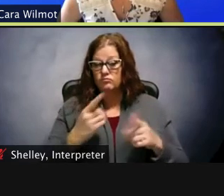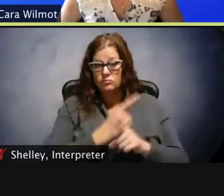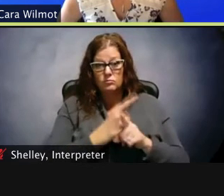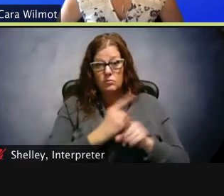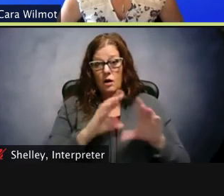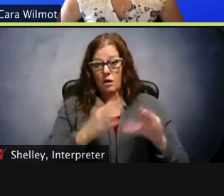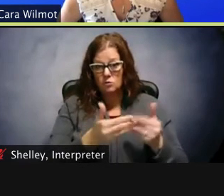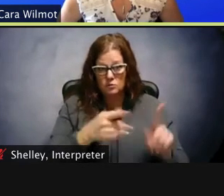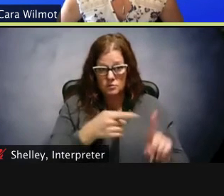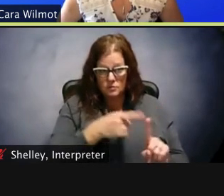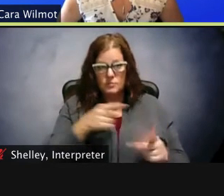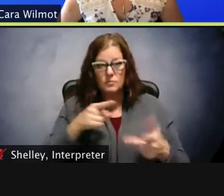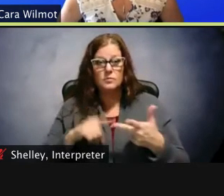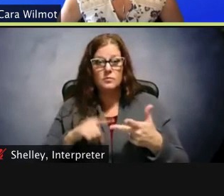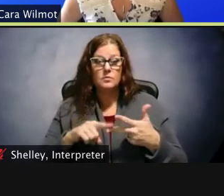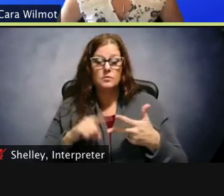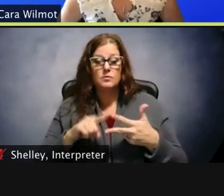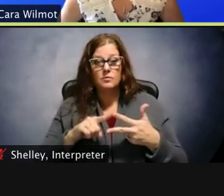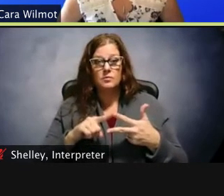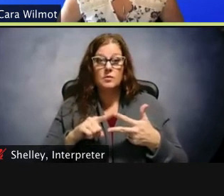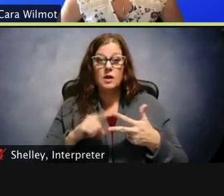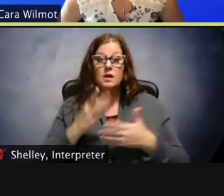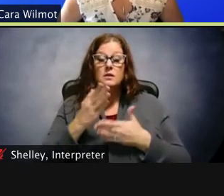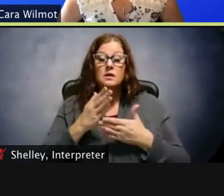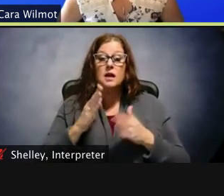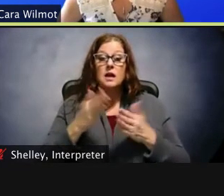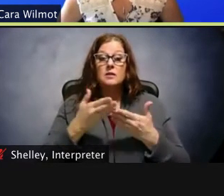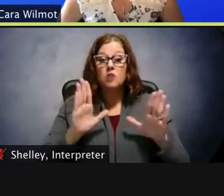the general classroom with some services being delivered in a resource room,